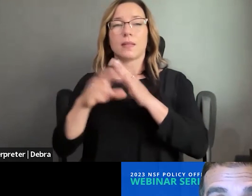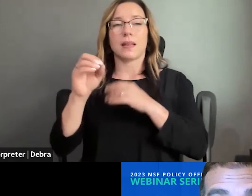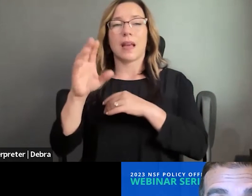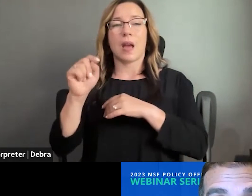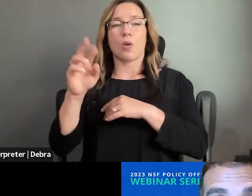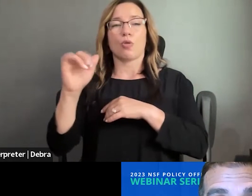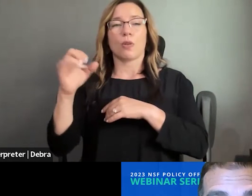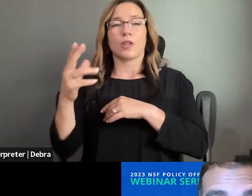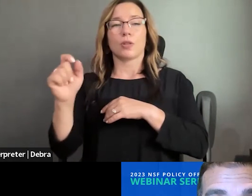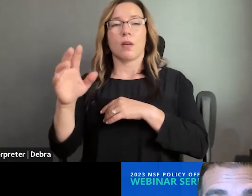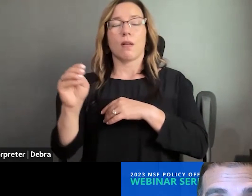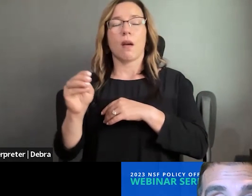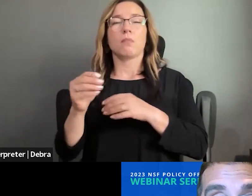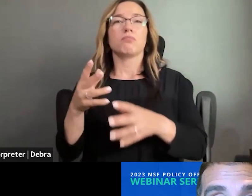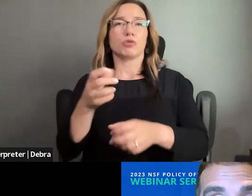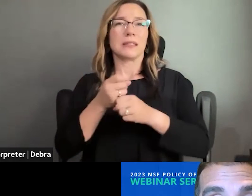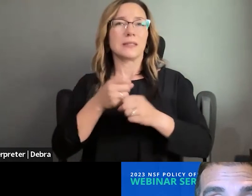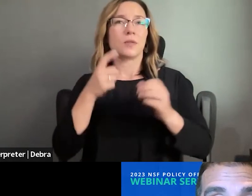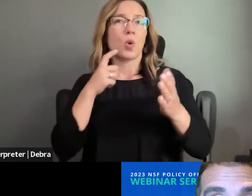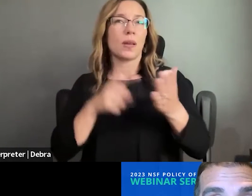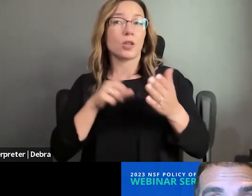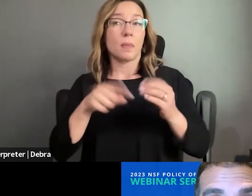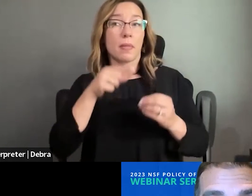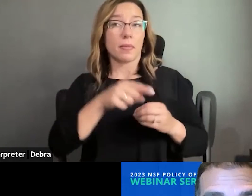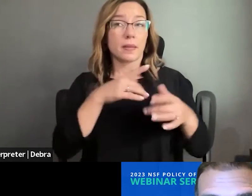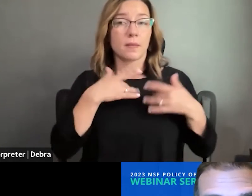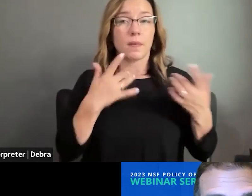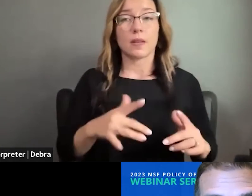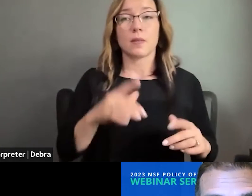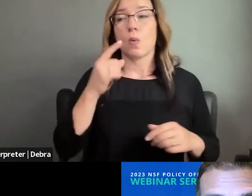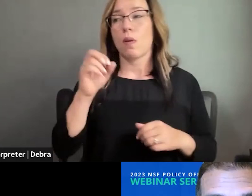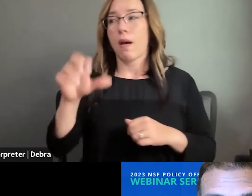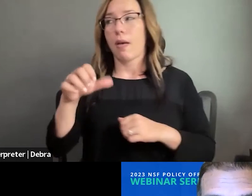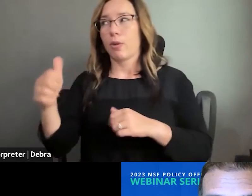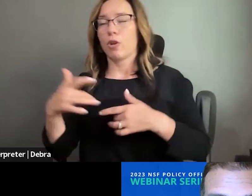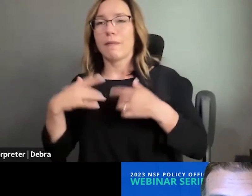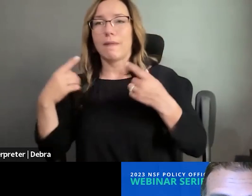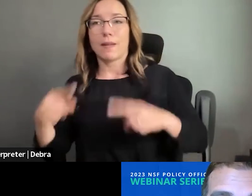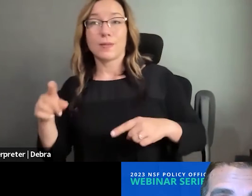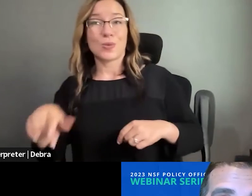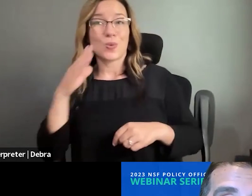that event and about other upcoming events. That way you'll be in the know.